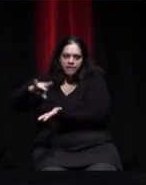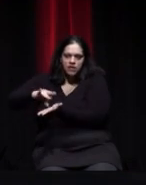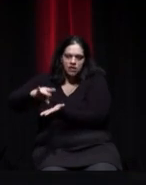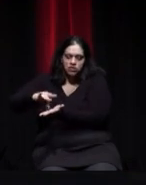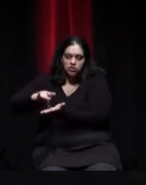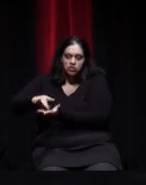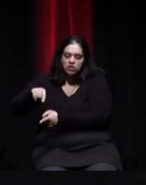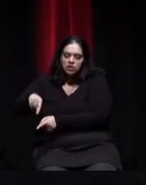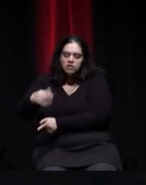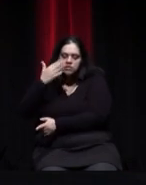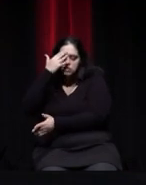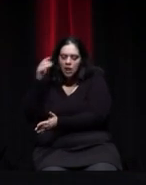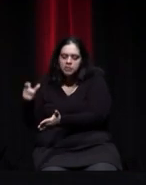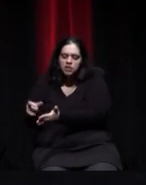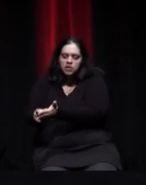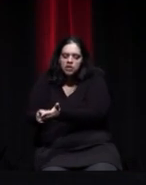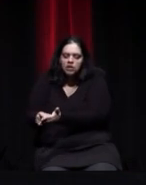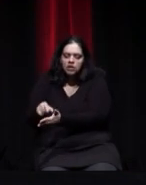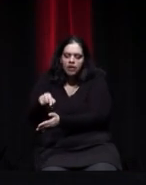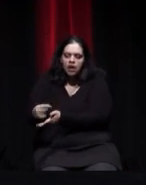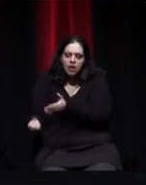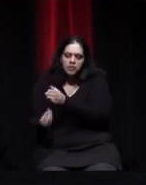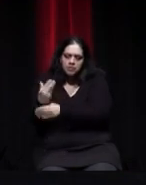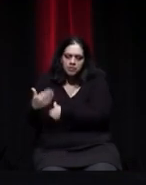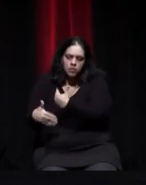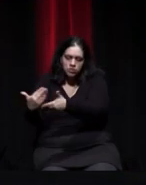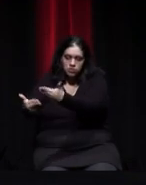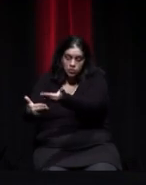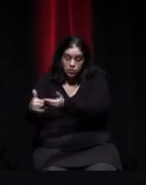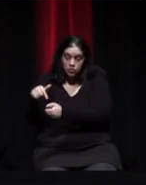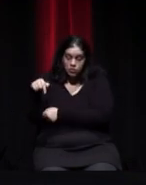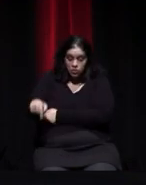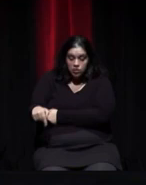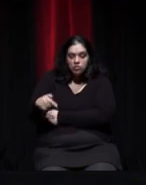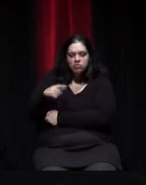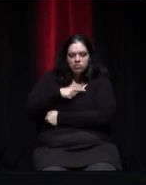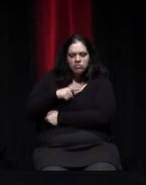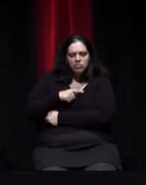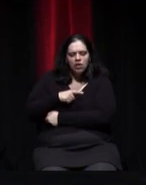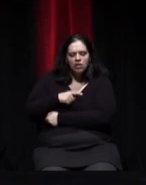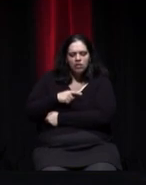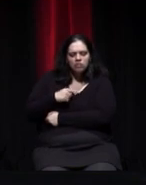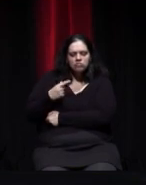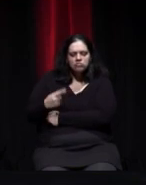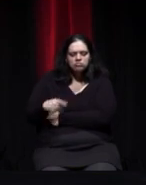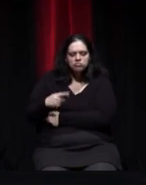about its own production. Therefore, it has a certain intuition of the method.